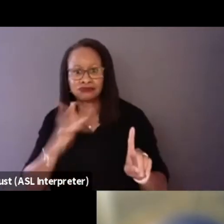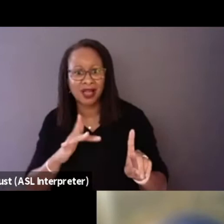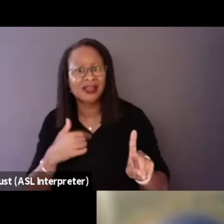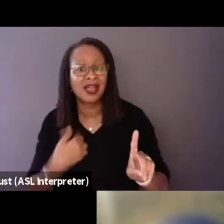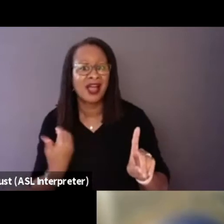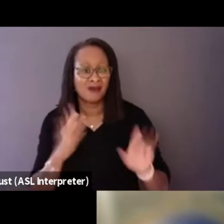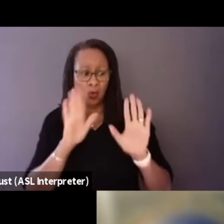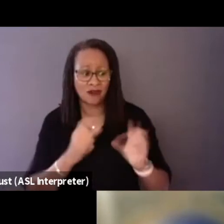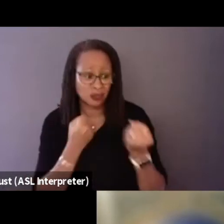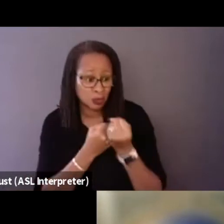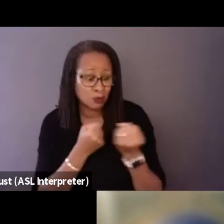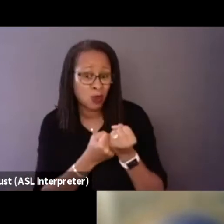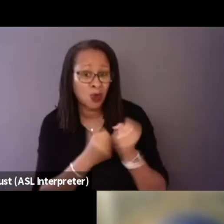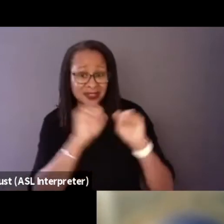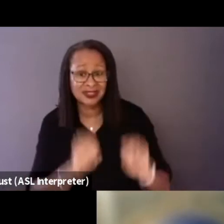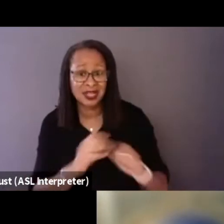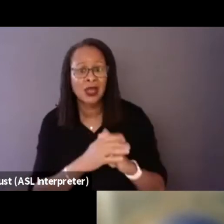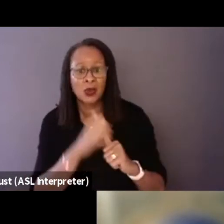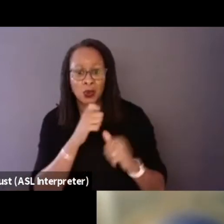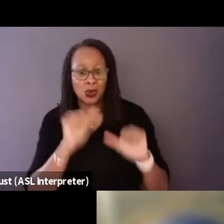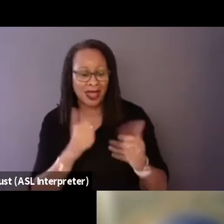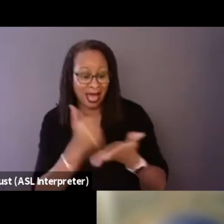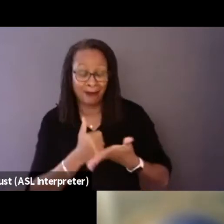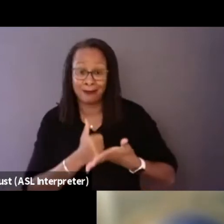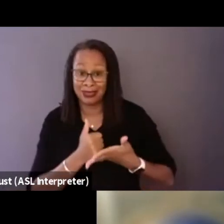that was able to help me overcome all of that.